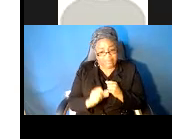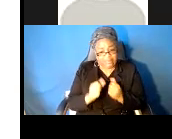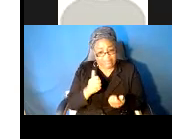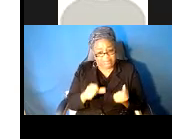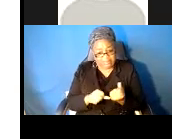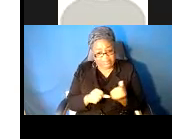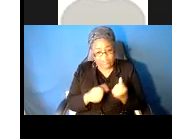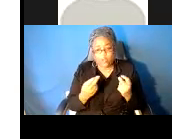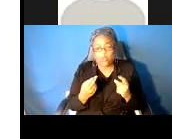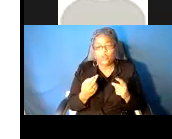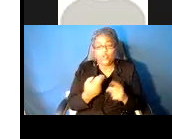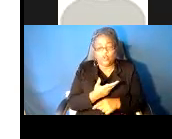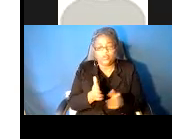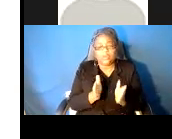that I discussed in the previous slide.